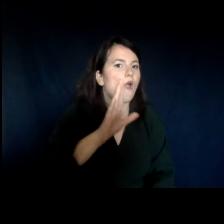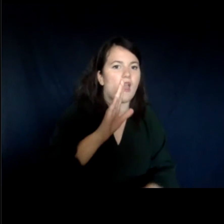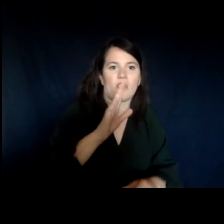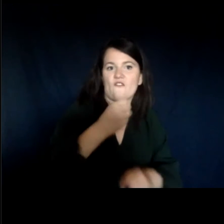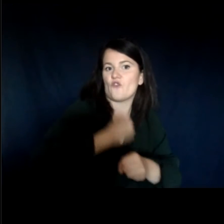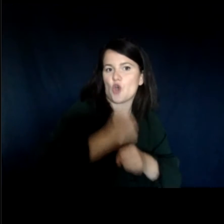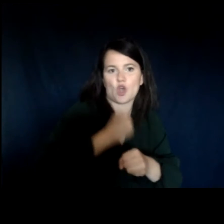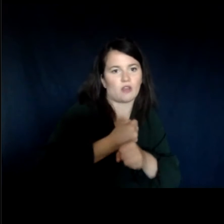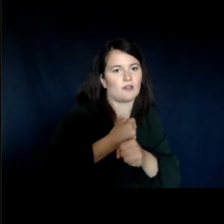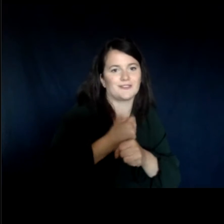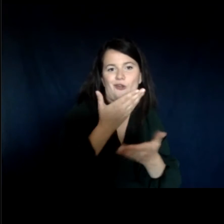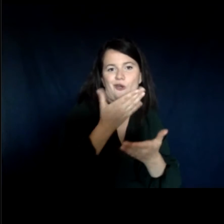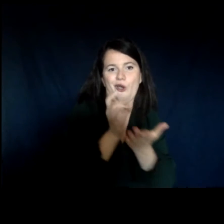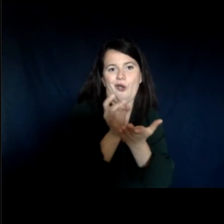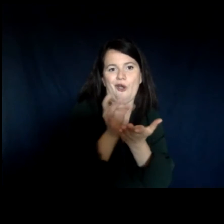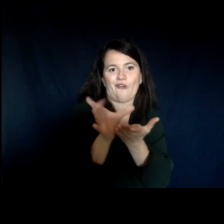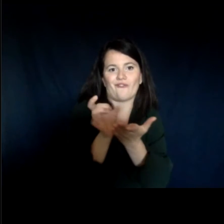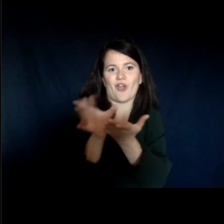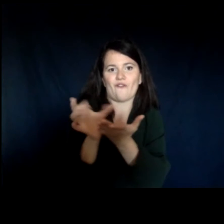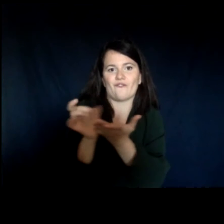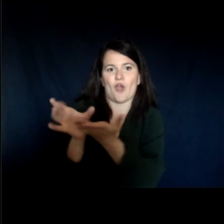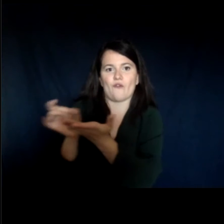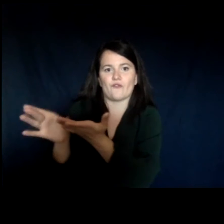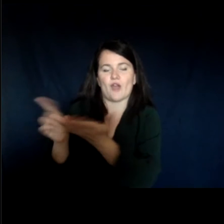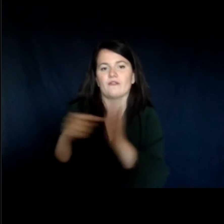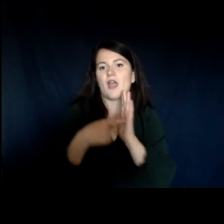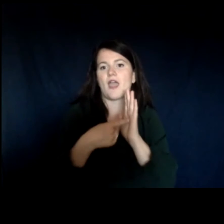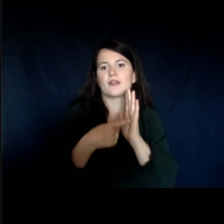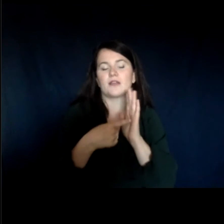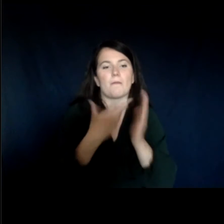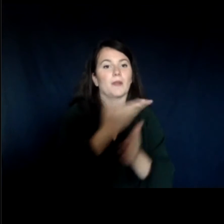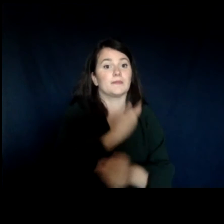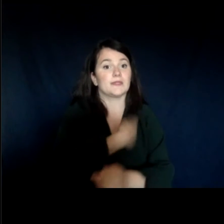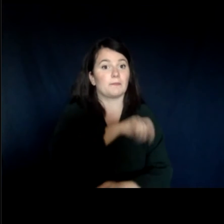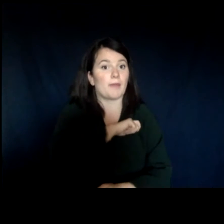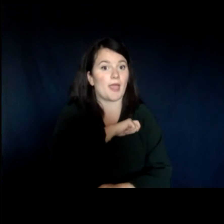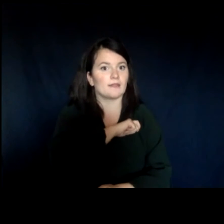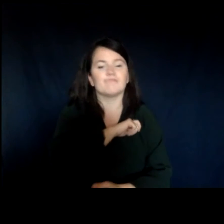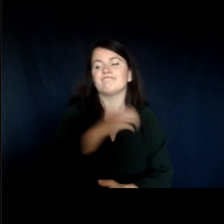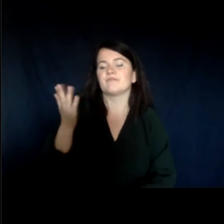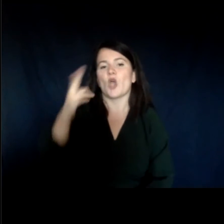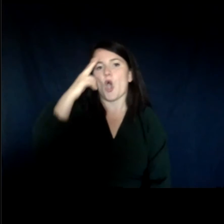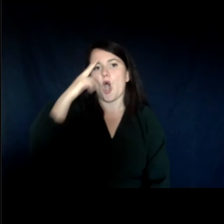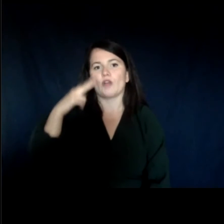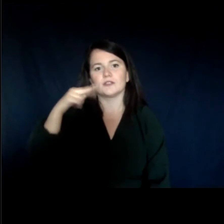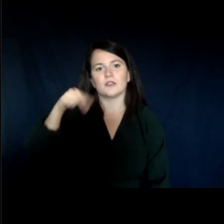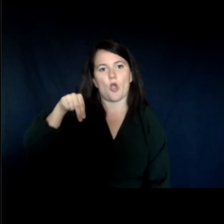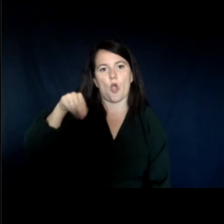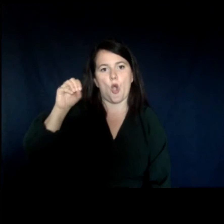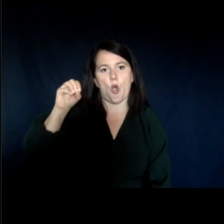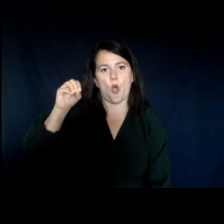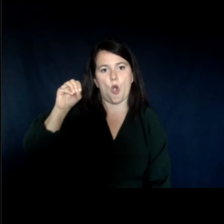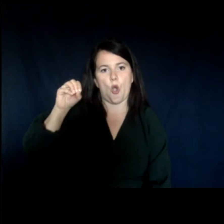It's our case in Spain with ONCE Foundation. We are an intermediate body for operational programmes.